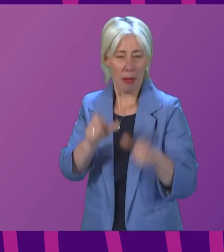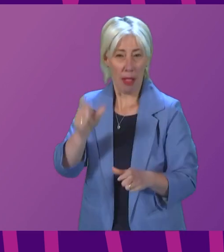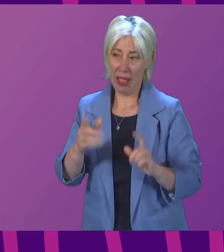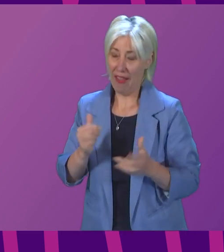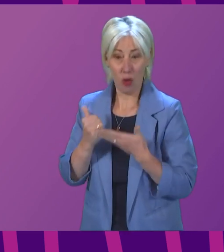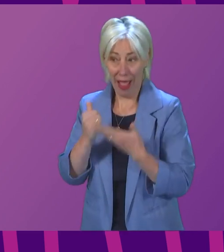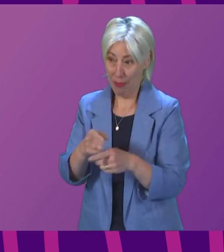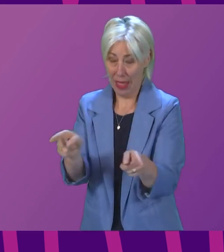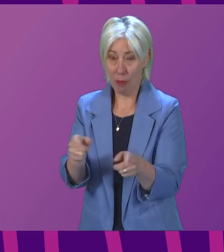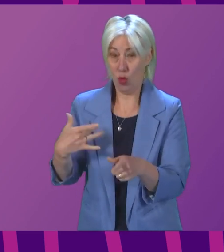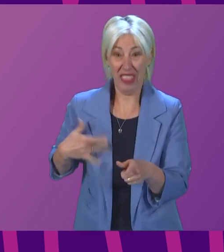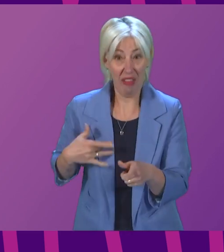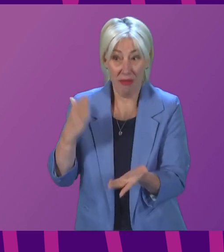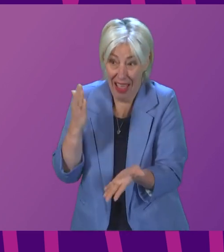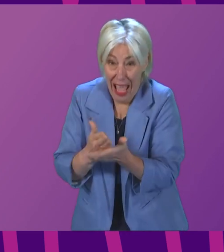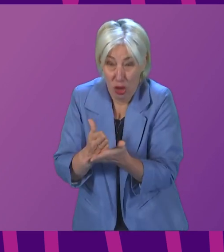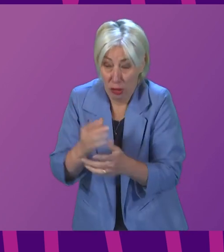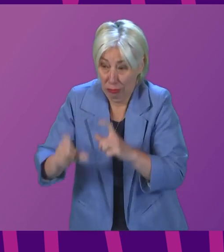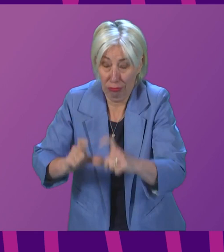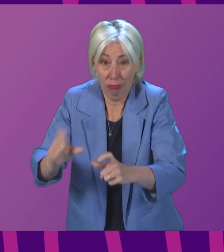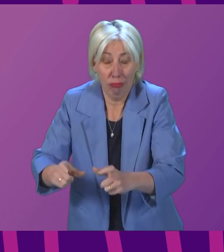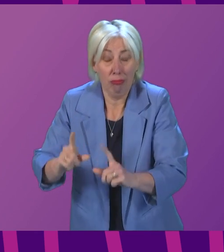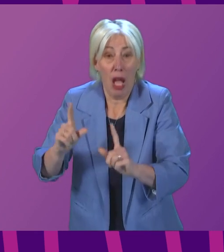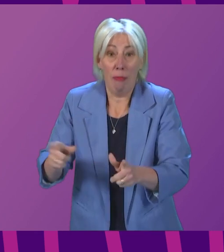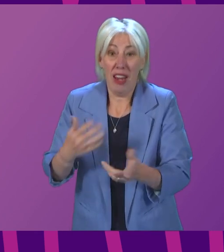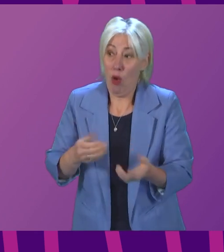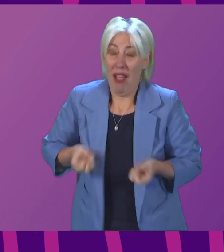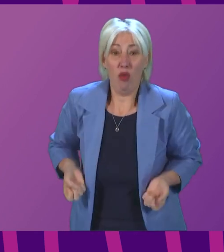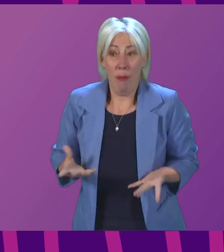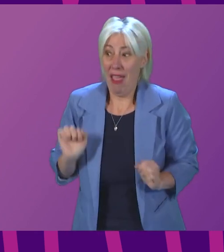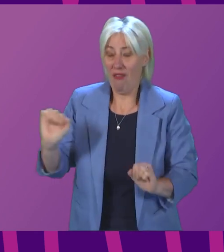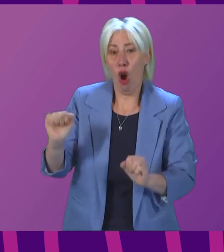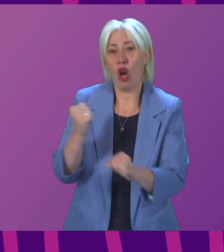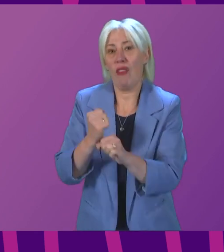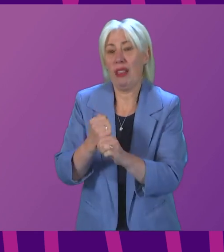they are instead paying the cost of her Government’s failure?